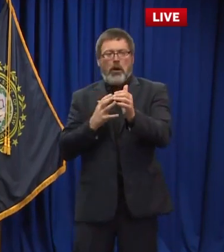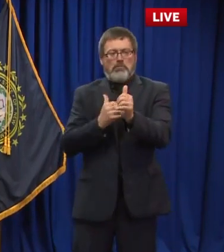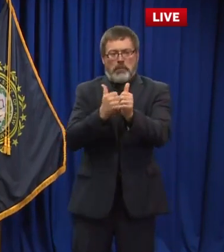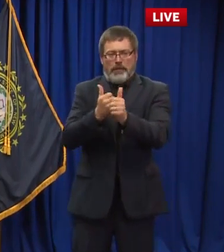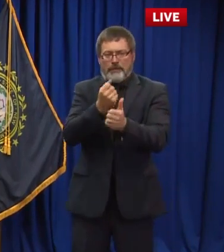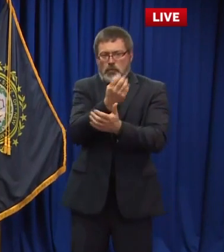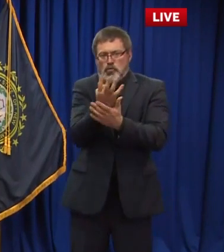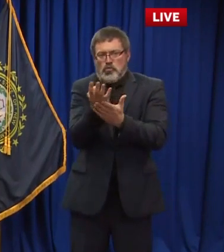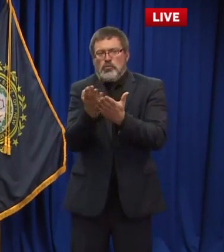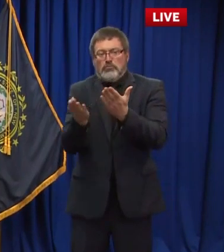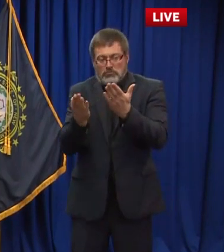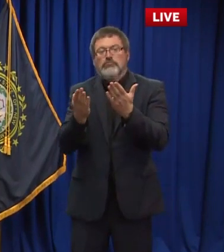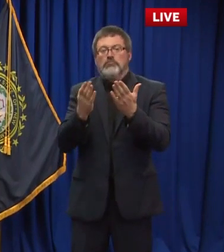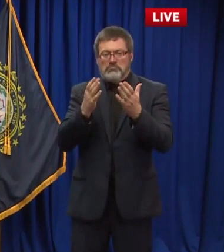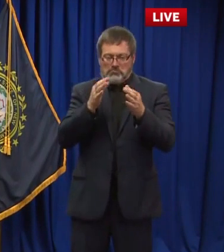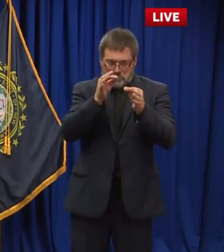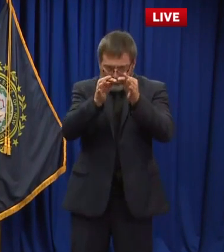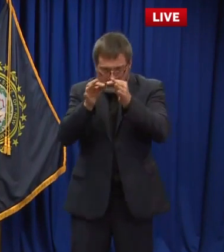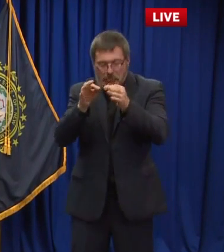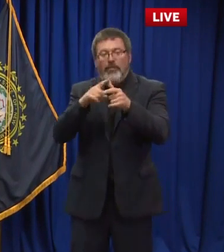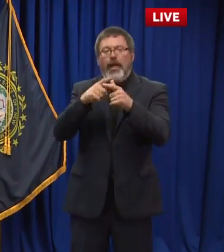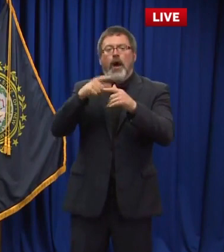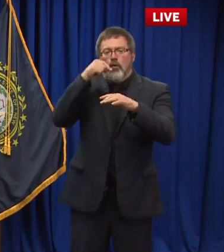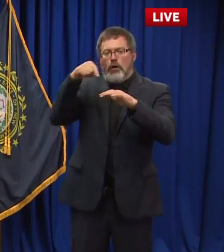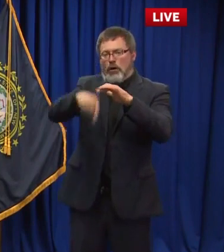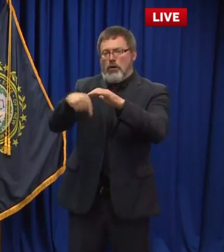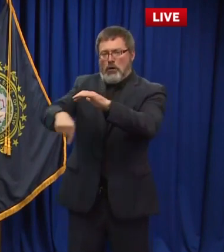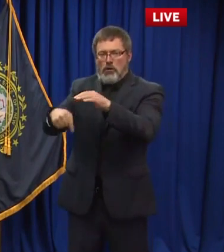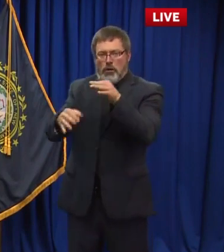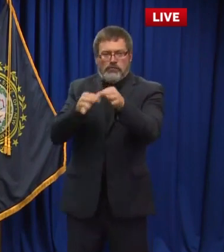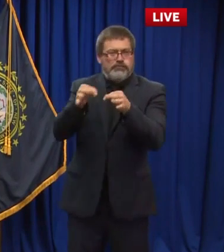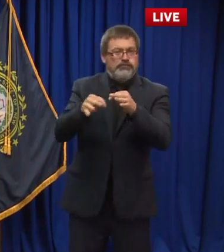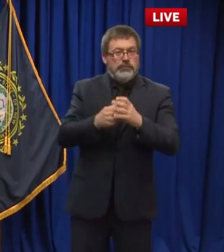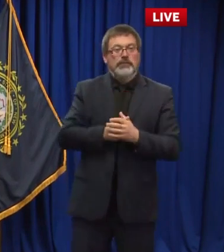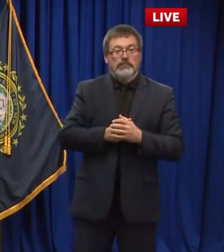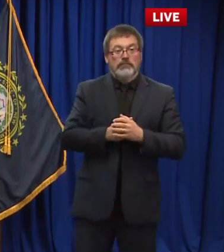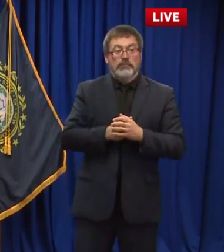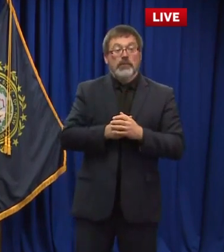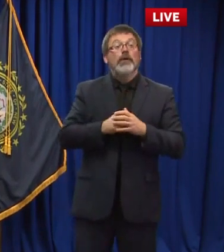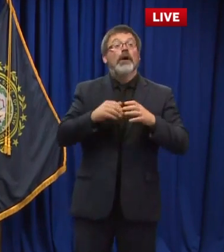IS GOING TO BE SPEAKING ABOUT SCHOOLS.